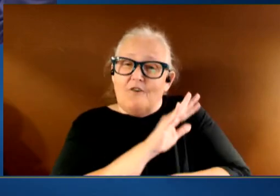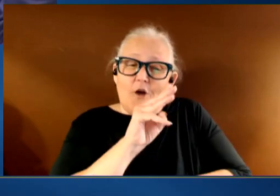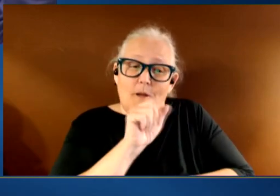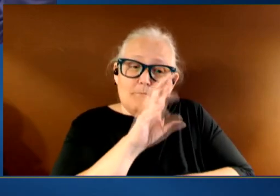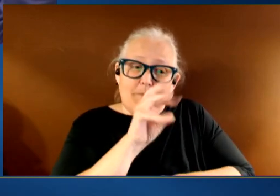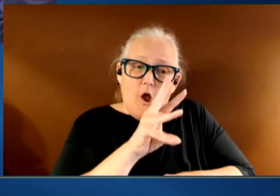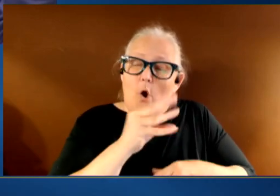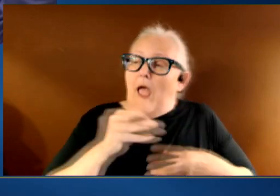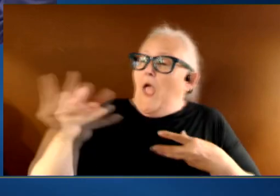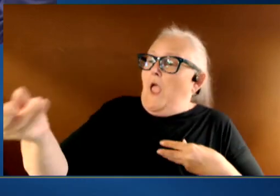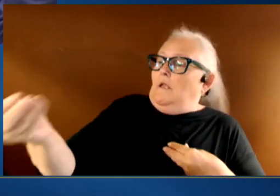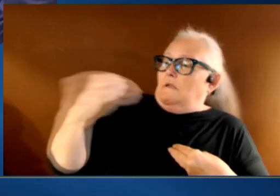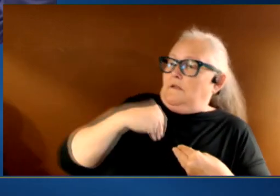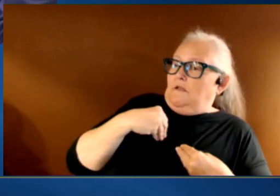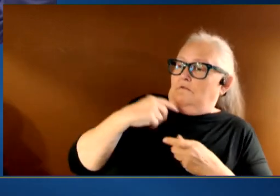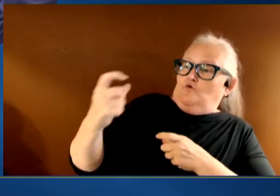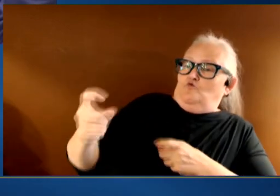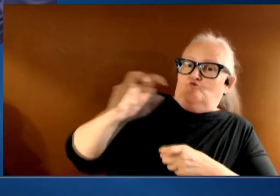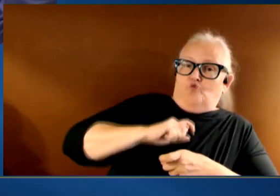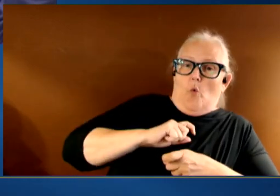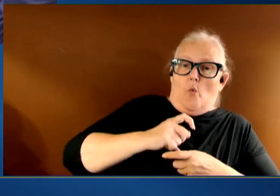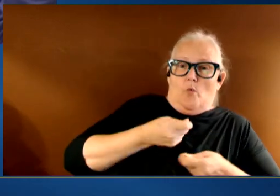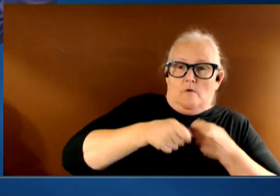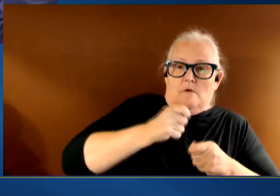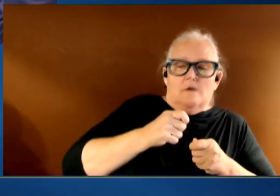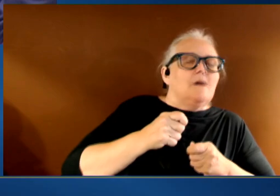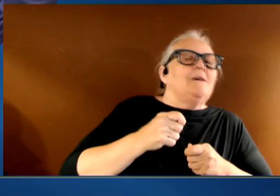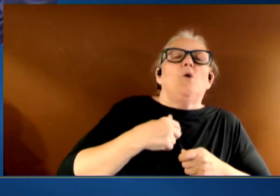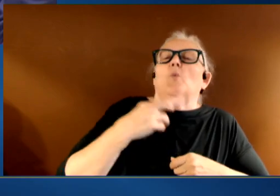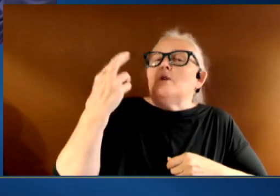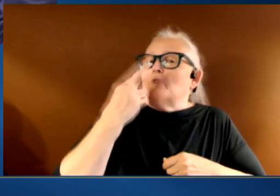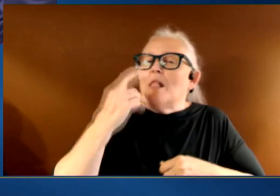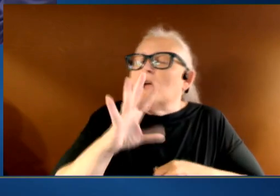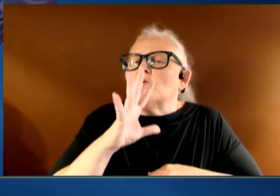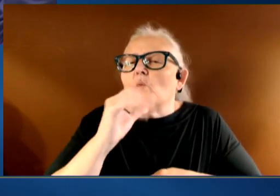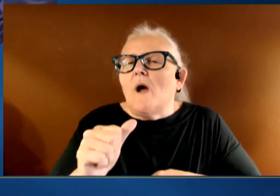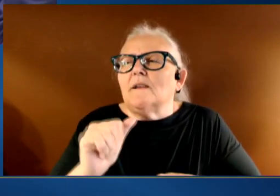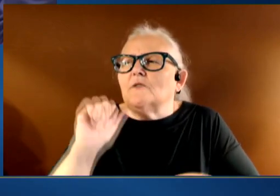stem cells, we realized that you can create a state of what's called mixed chimerism,